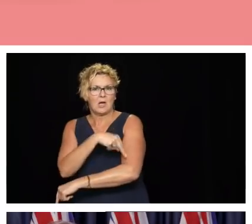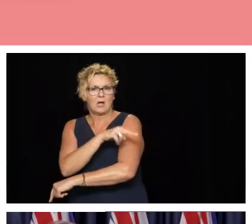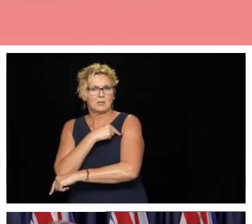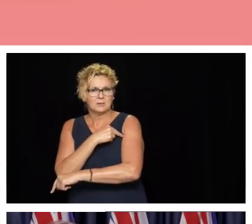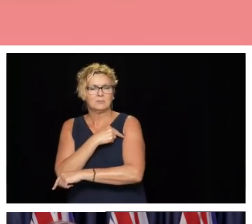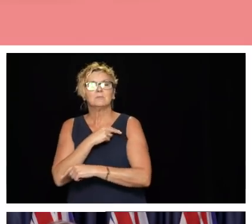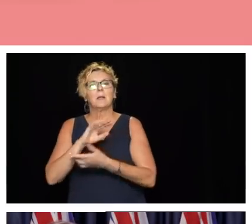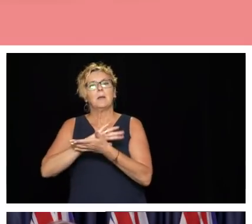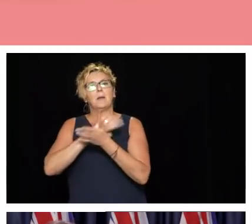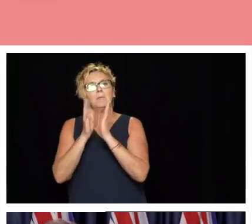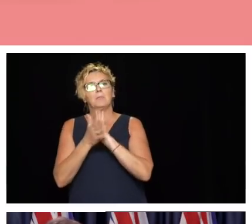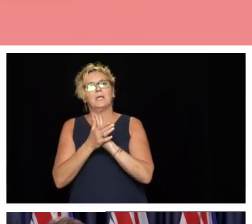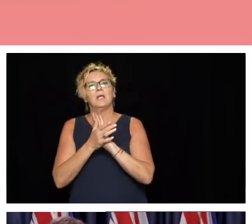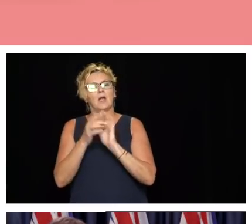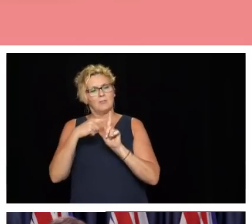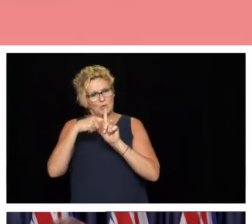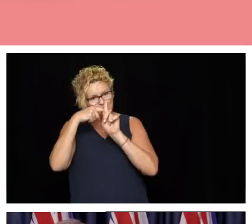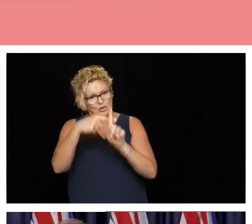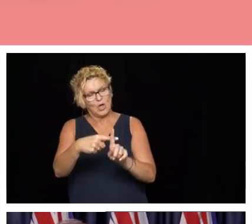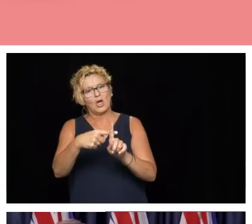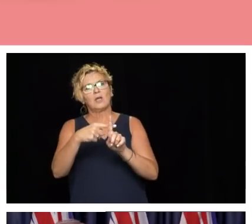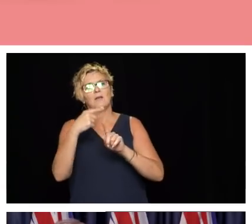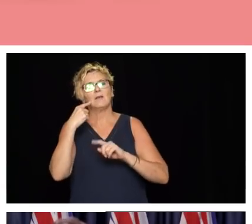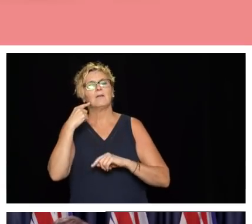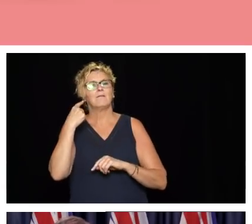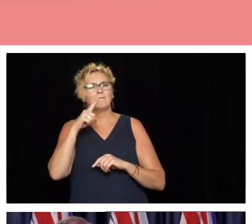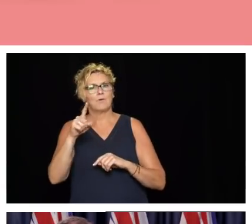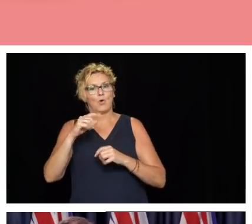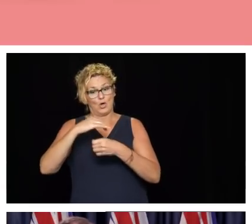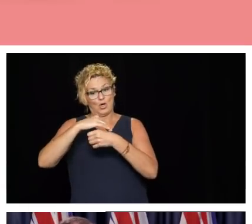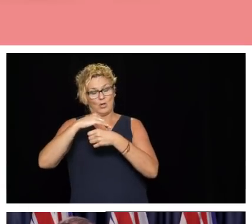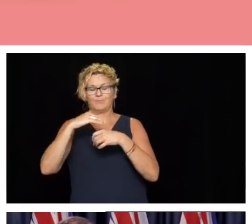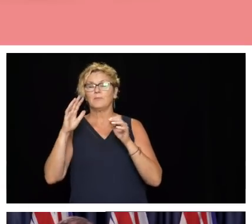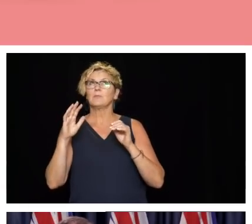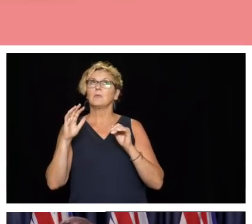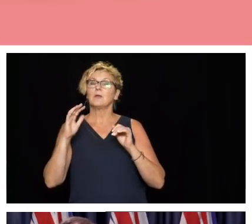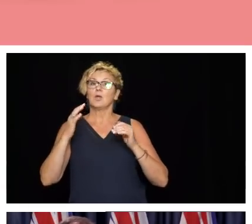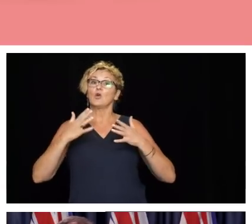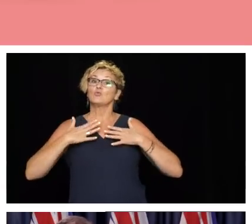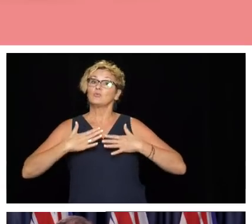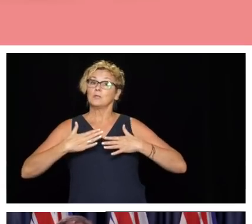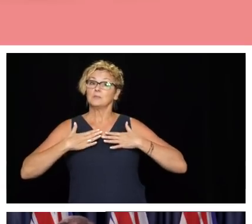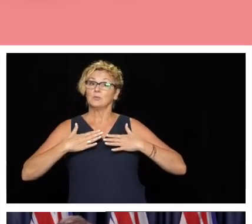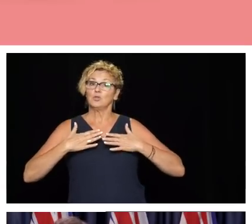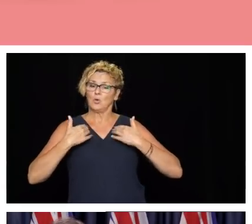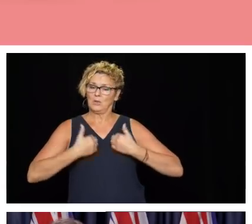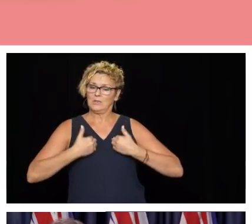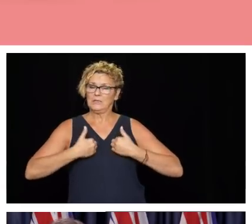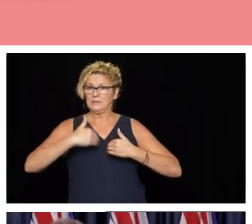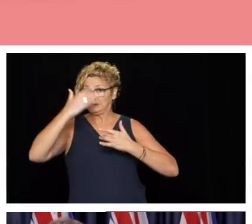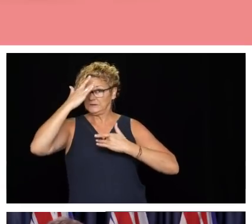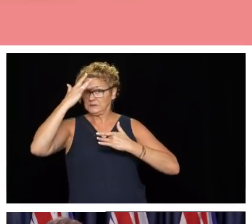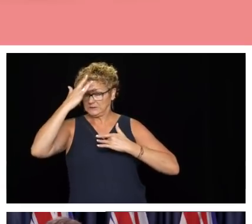individuals more likely to experience a serious form of the illness due to an underlying chronic medical condition, cardiac, diabetes or respiratory, cancer and a compromised immune